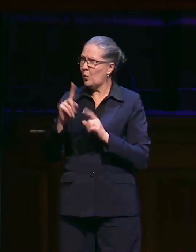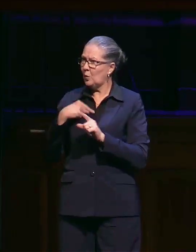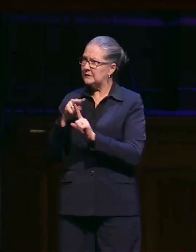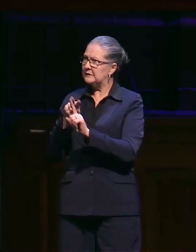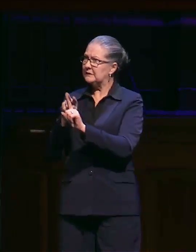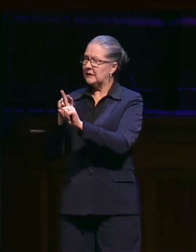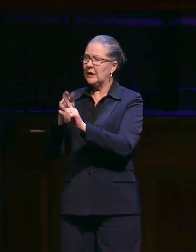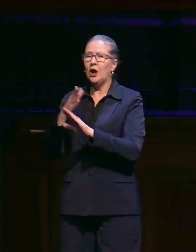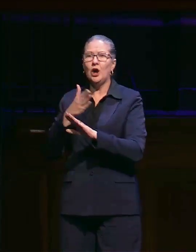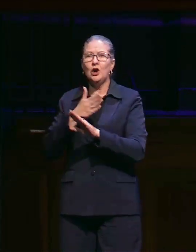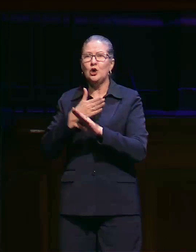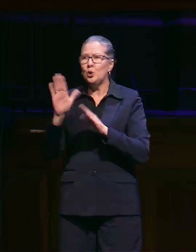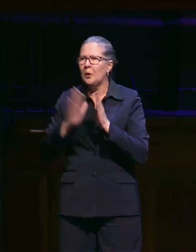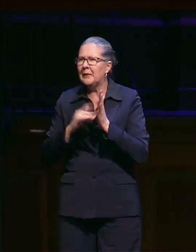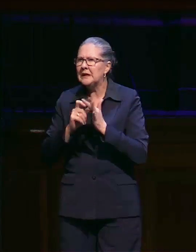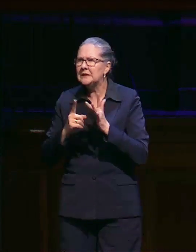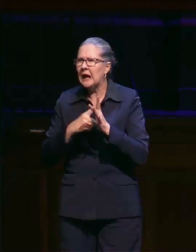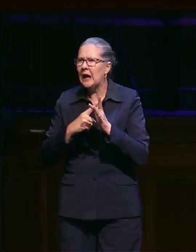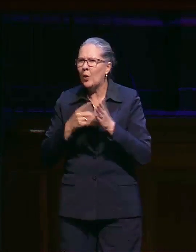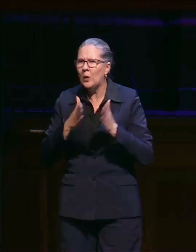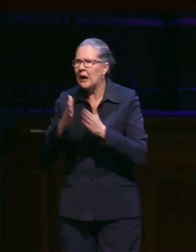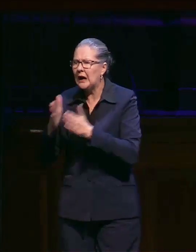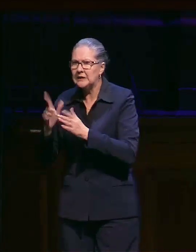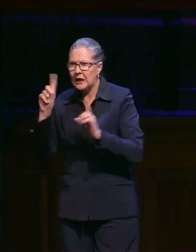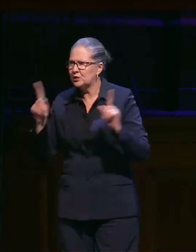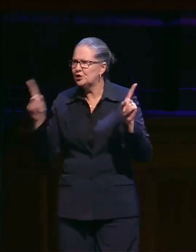of media and communication are changing how we understand what is happening to